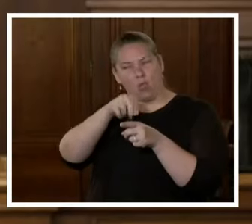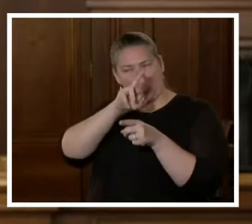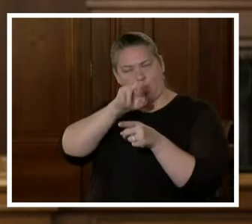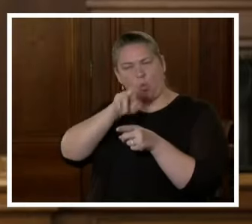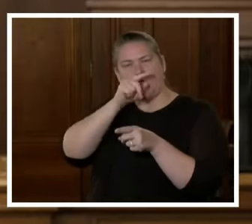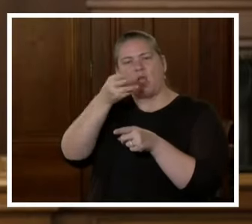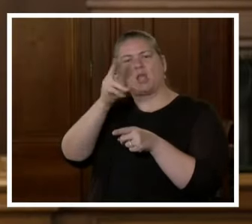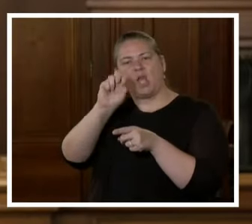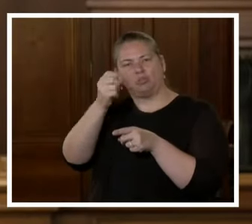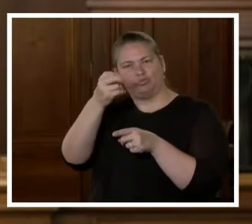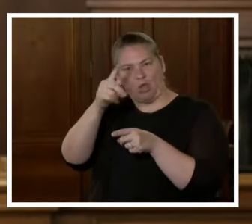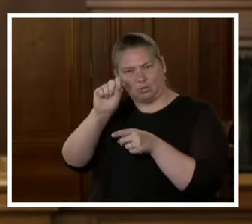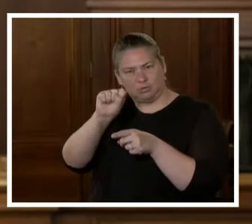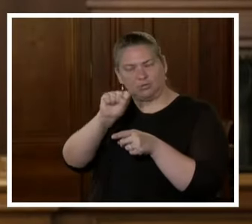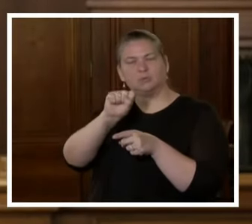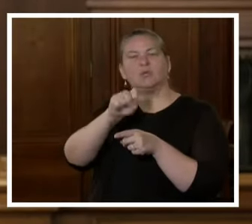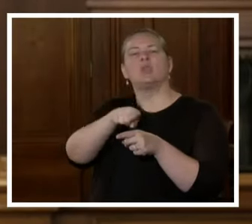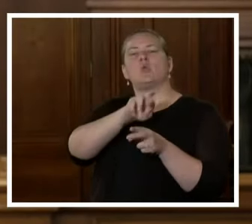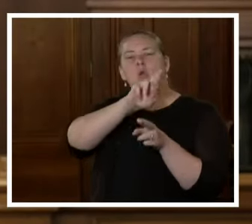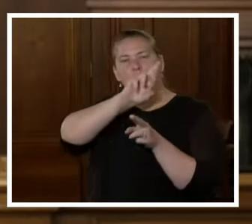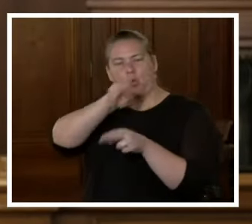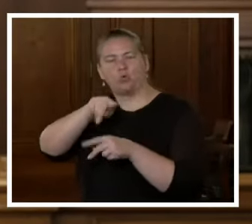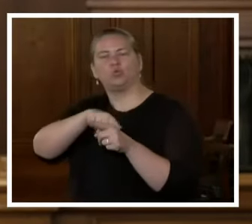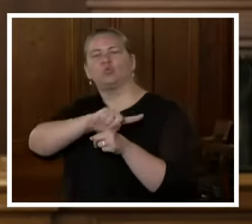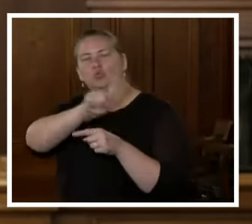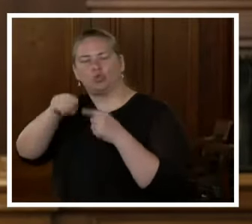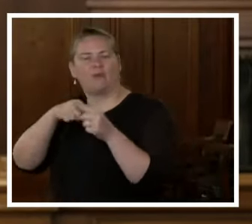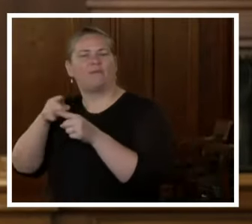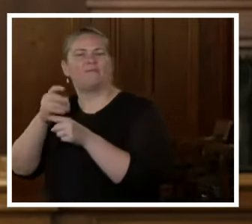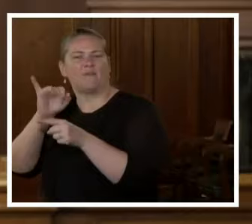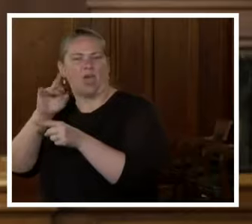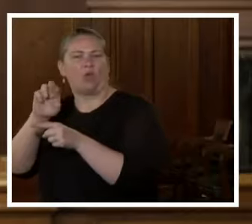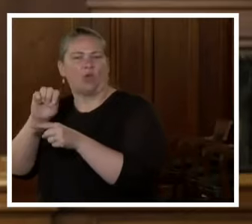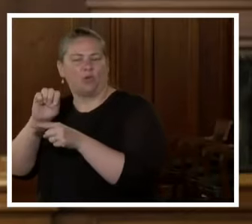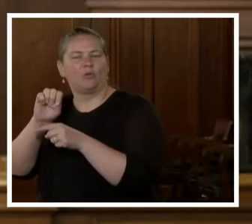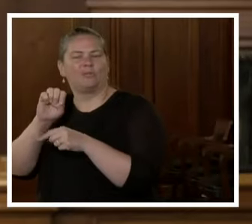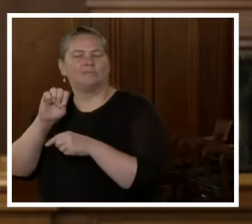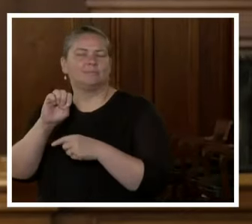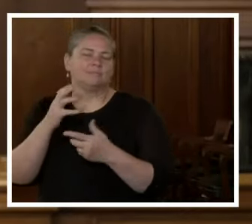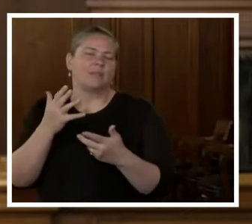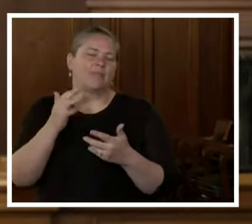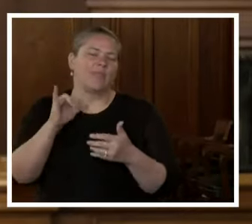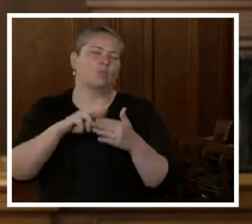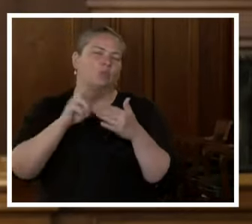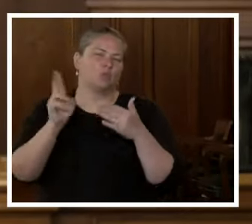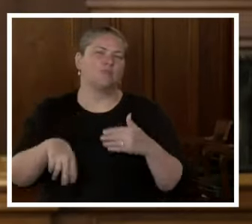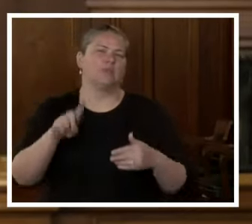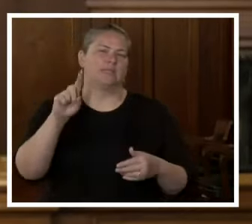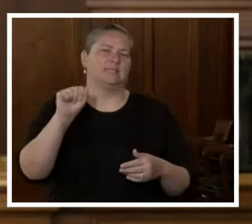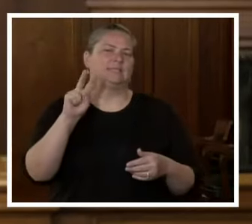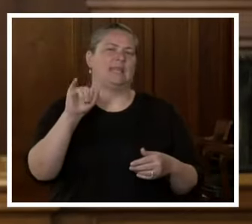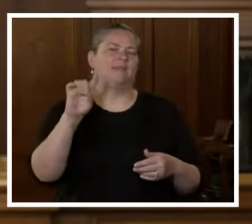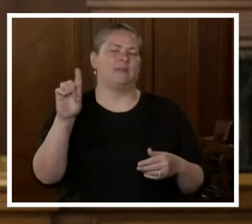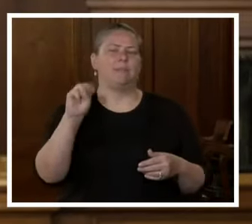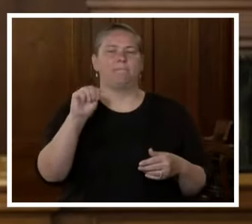CATEGORICALLY REALLY, THERE WERE FOUR PEOPLE WHO DISCHARGED THEIR WEAPONS THAT NIGHT IN THE DIRECTION OF FIRE THAT THEY HAD RECEIVED.